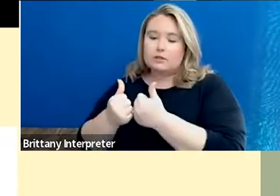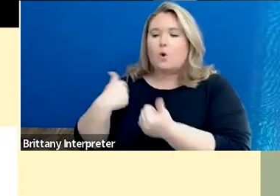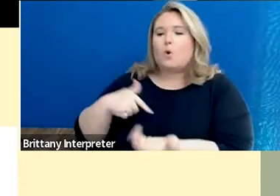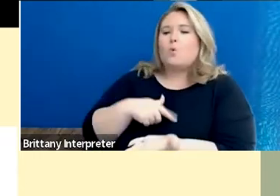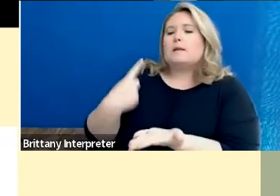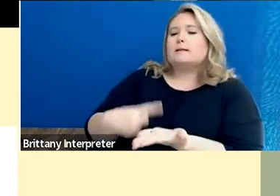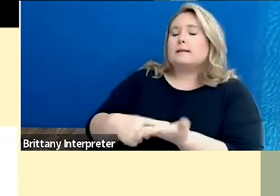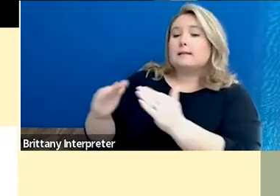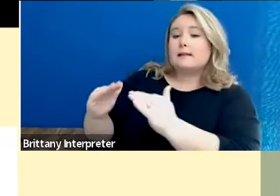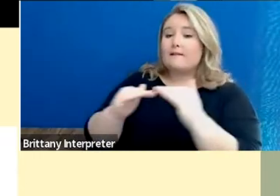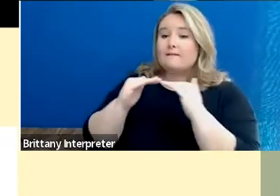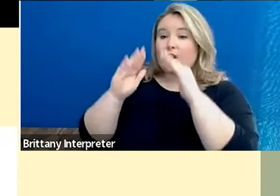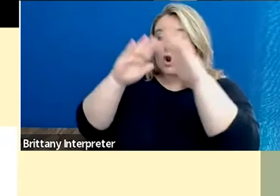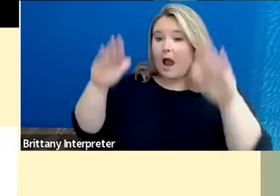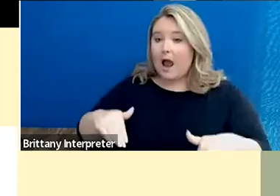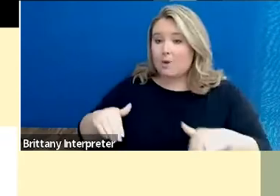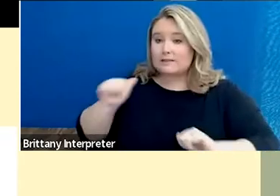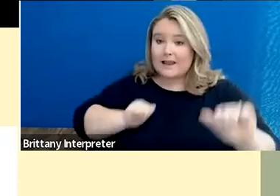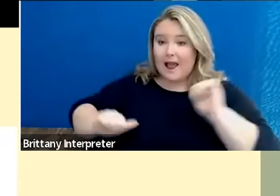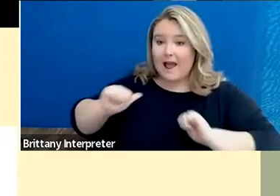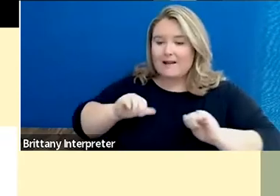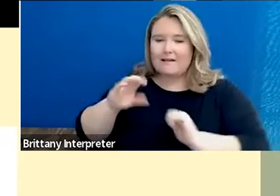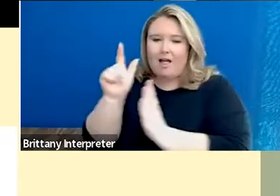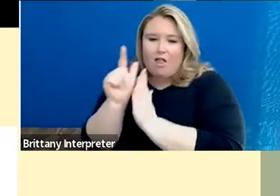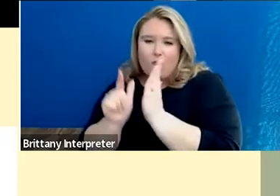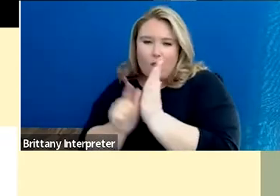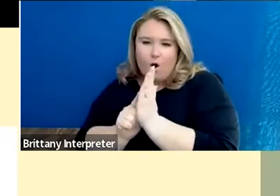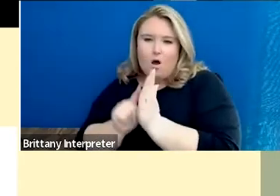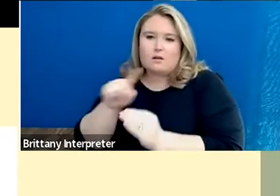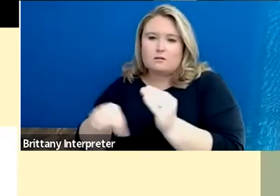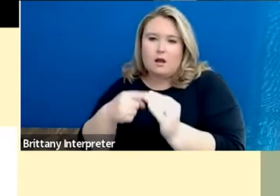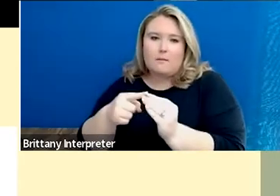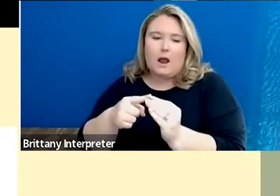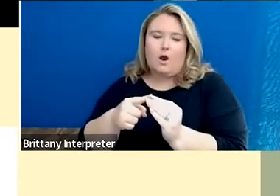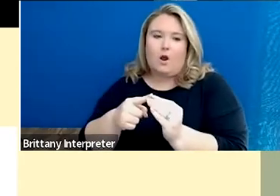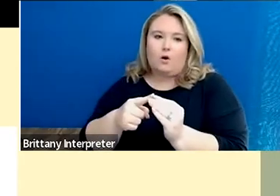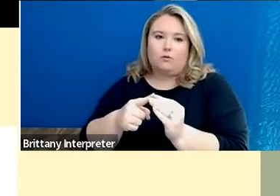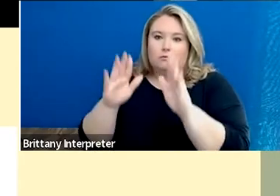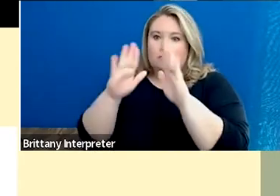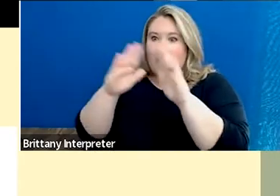the laws around housing discrimination and ways that people could report discrimination.